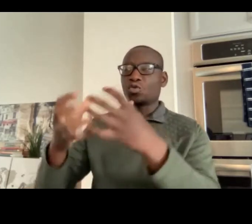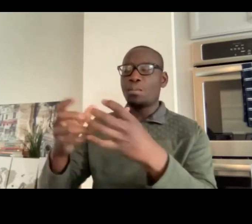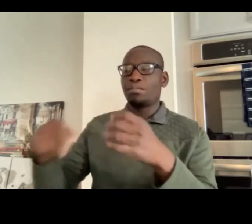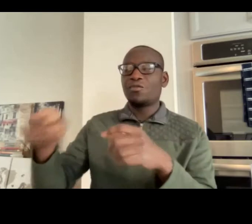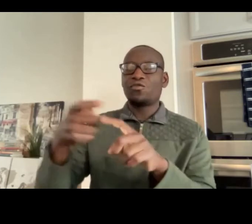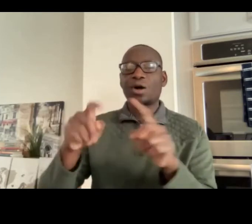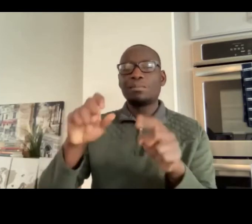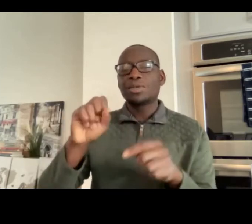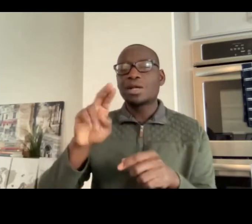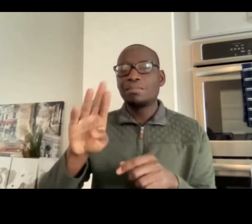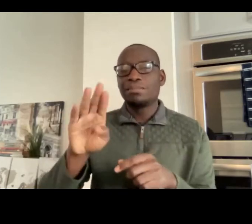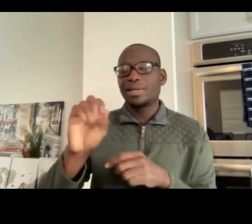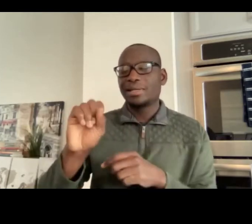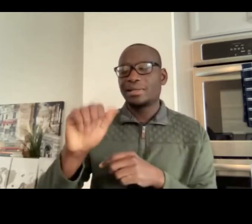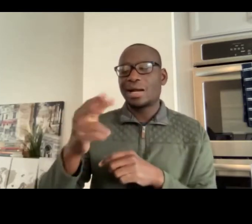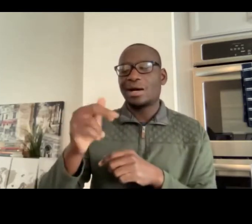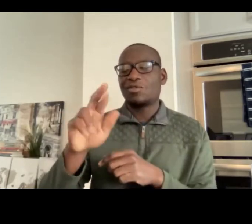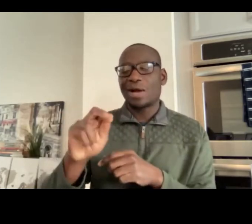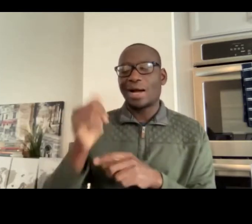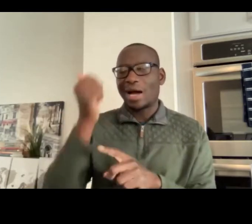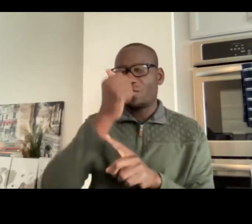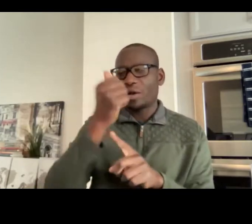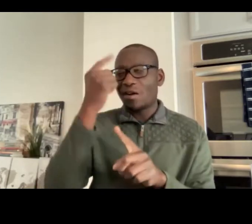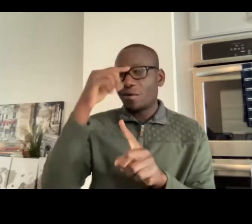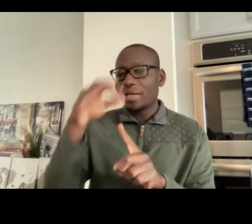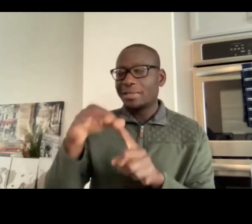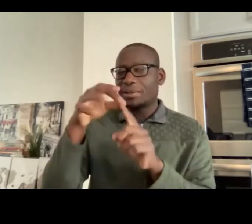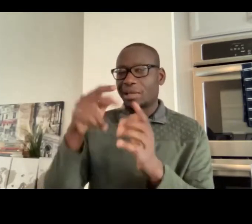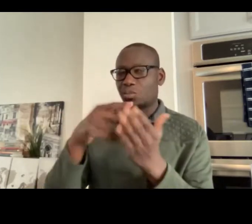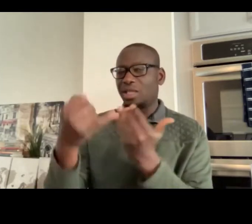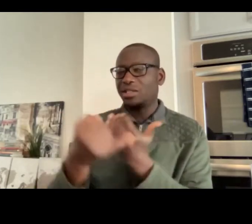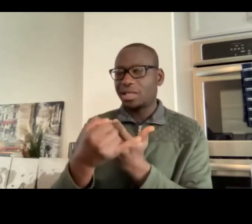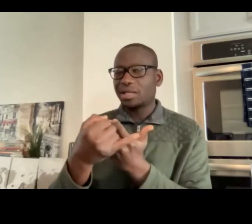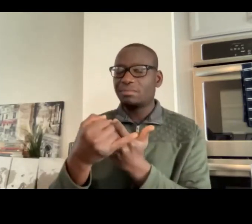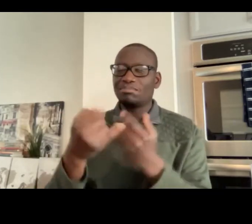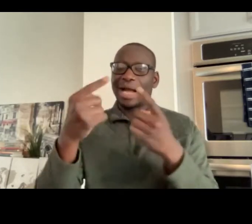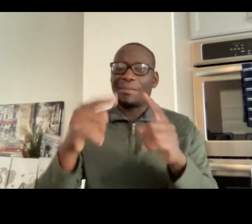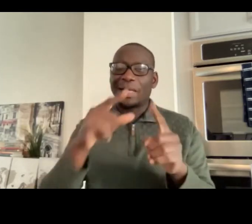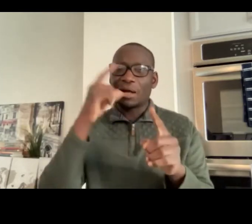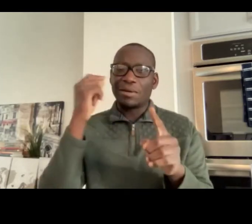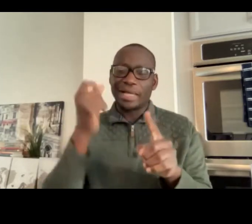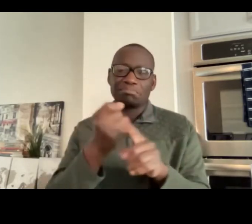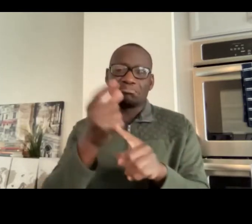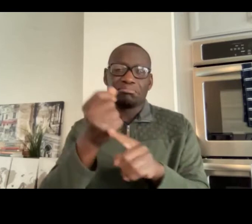like Ashley mentioned before, I work with students from Sub-Saharan Africa for a special project